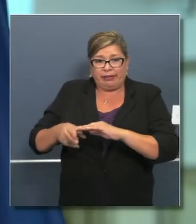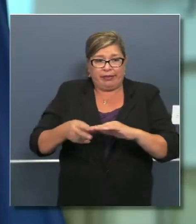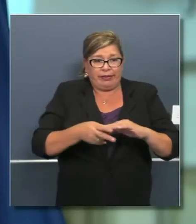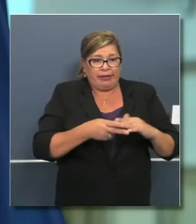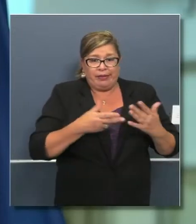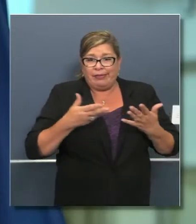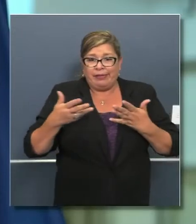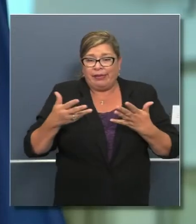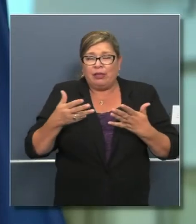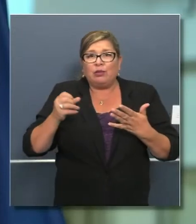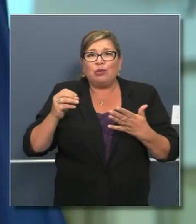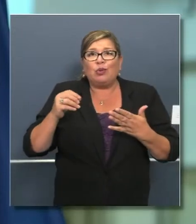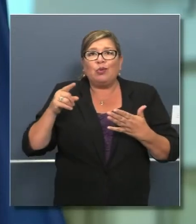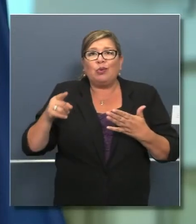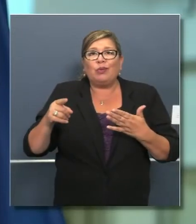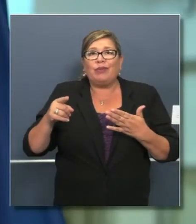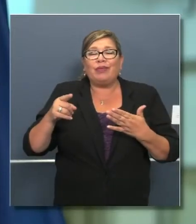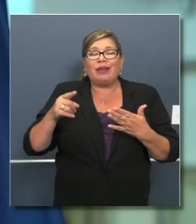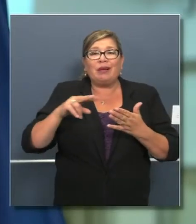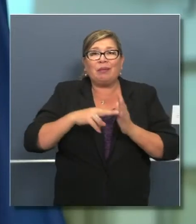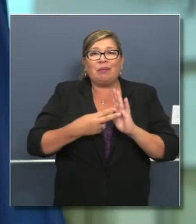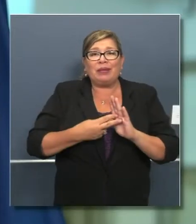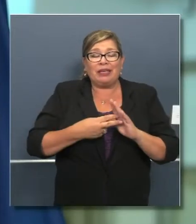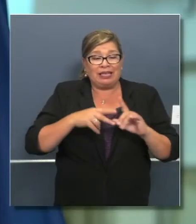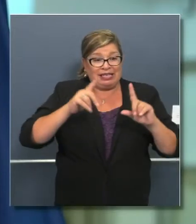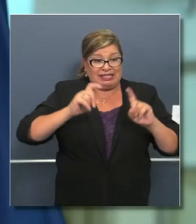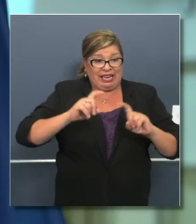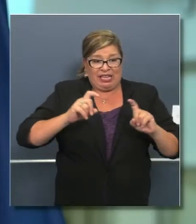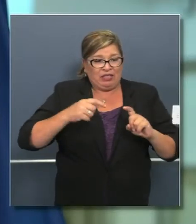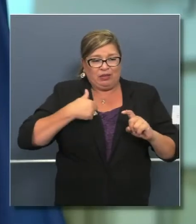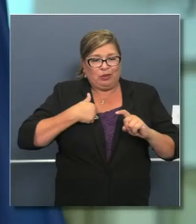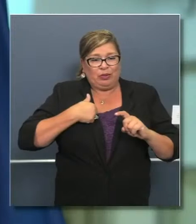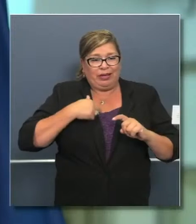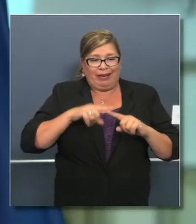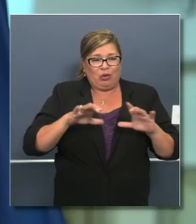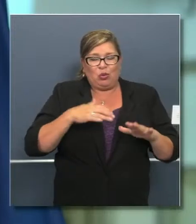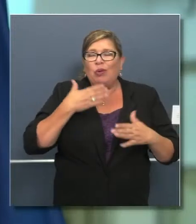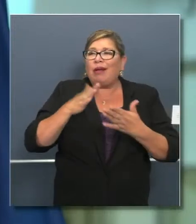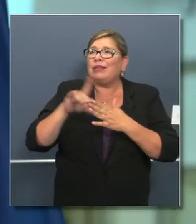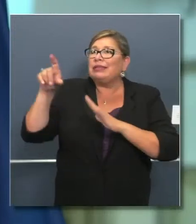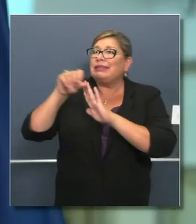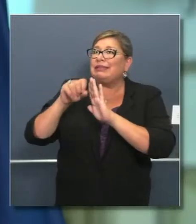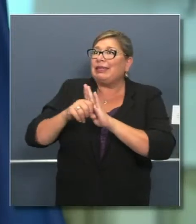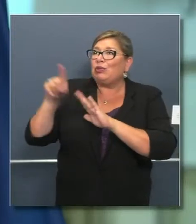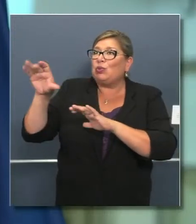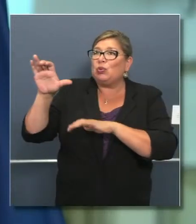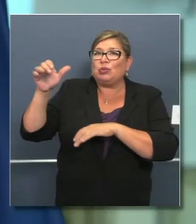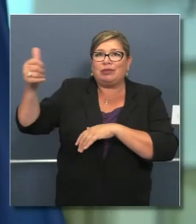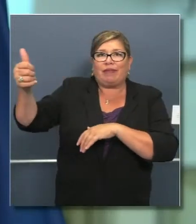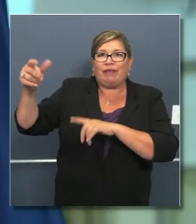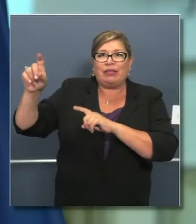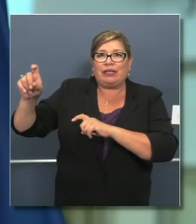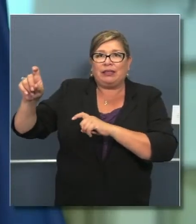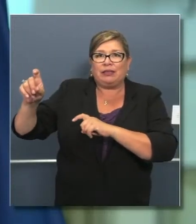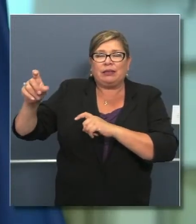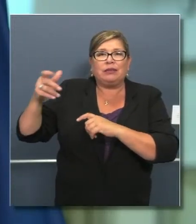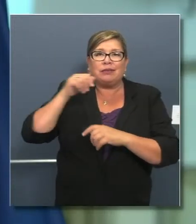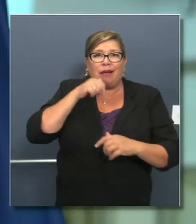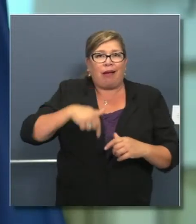on the testing under the state problem woods we have limited capacity ourselves and so it's